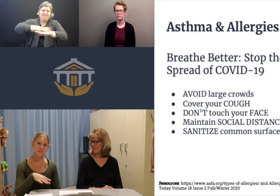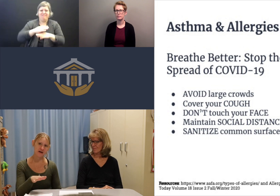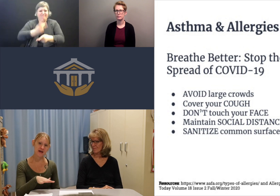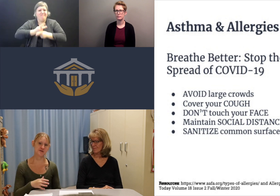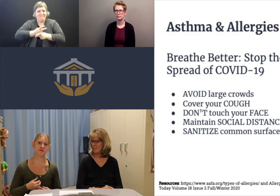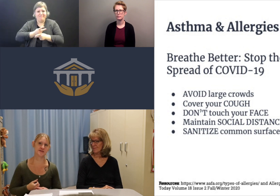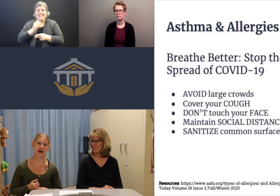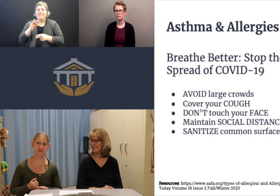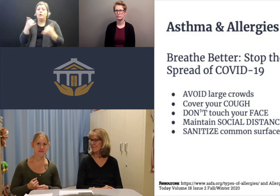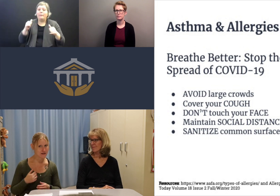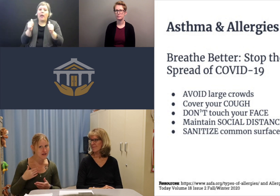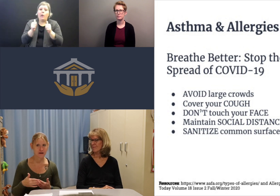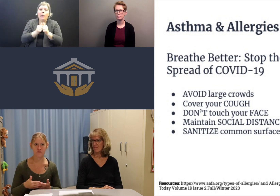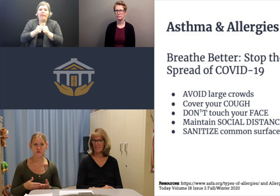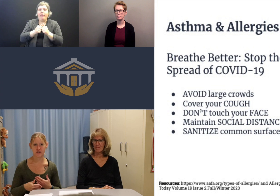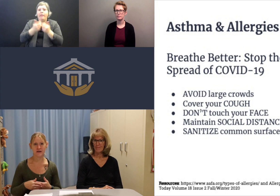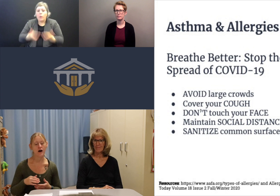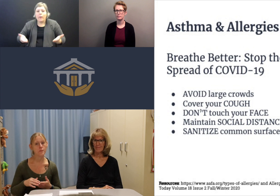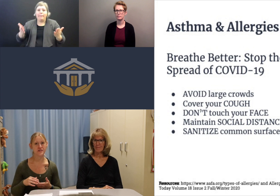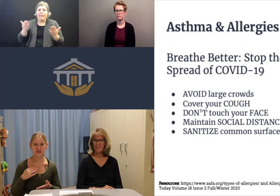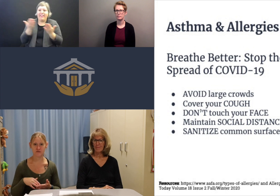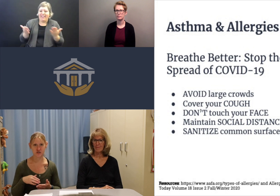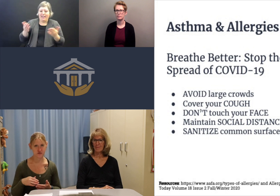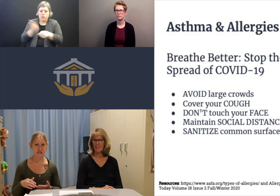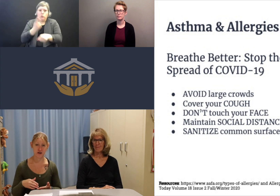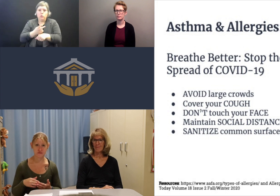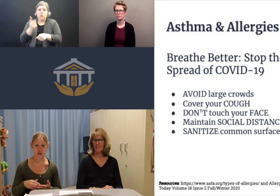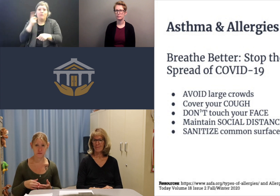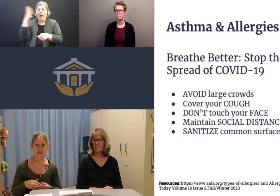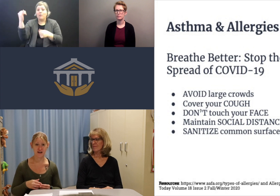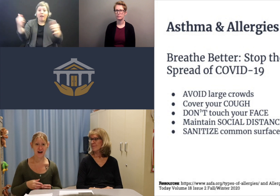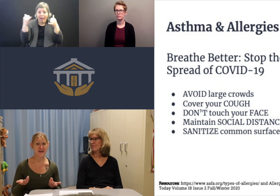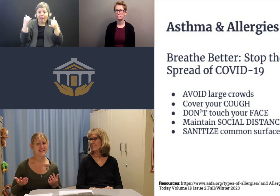down that surface at daily intervals. You're going to help to reduce the spread of germs and I didn't